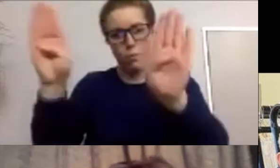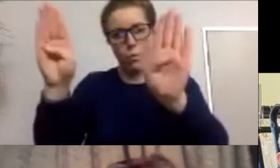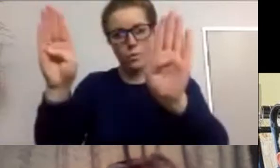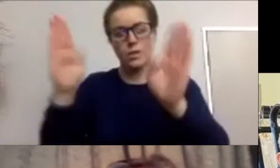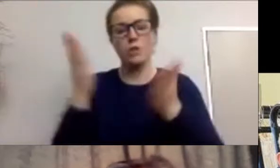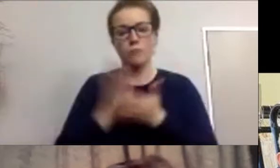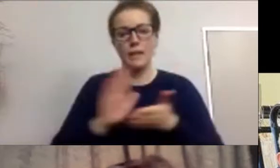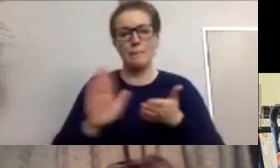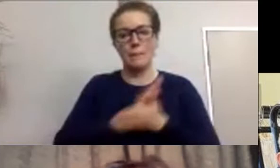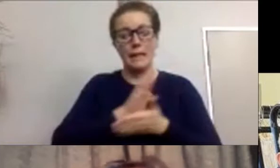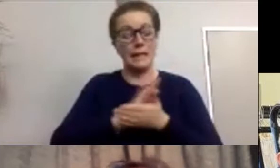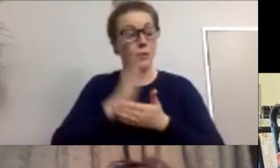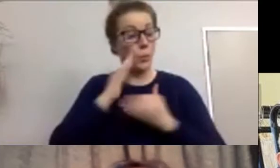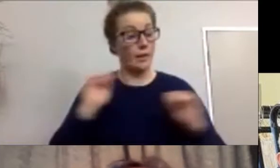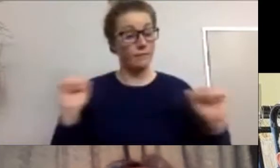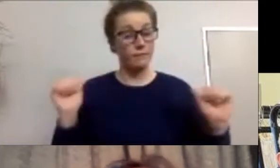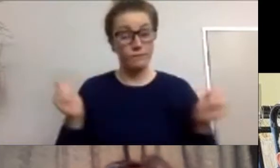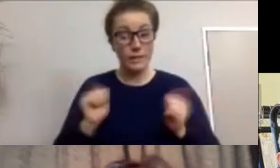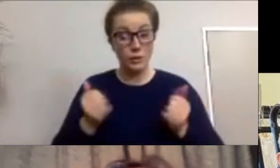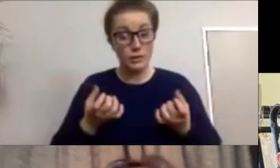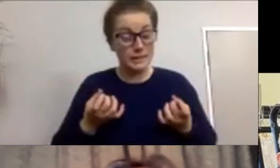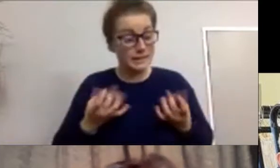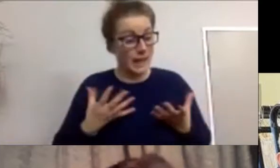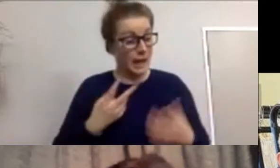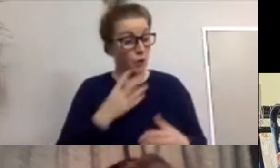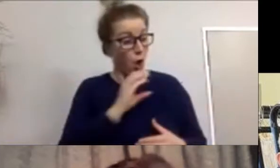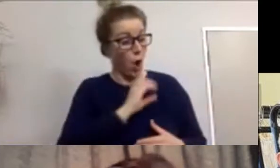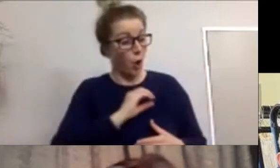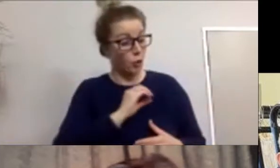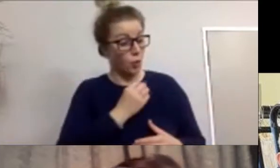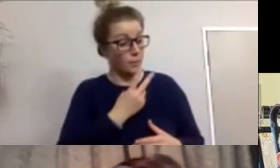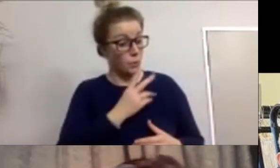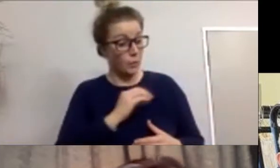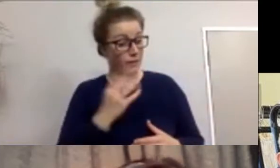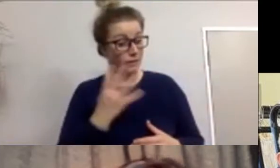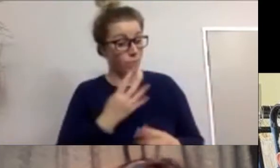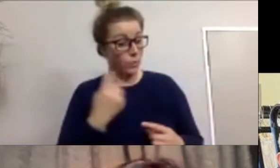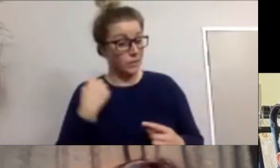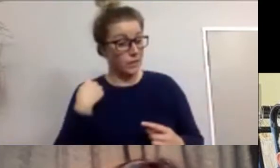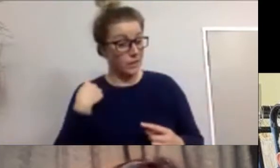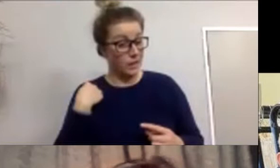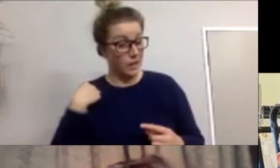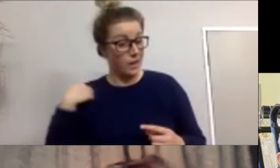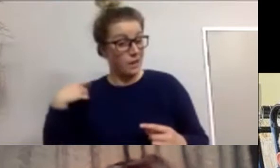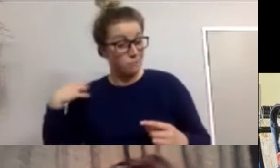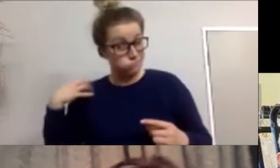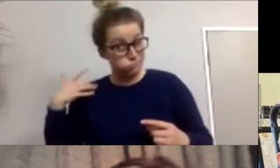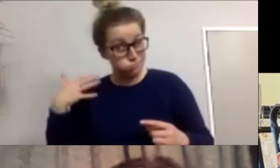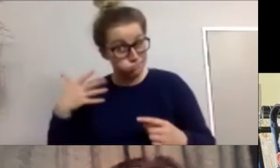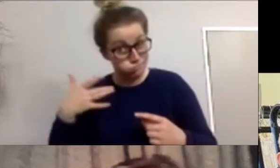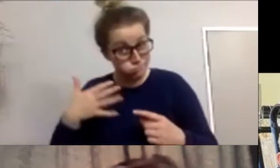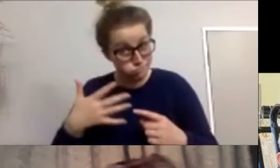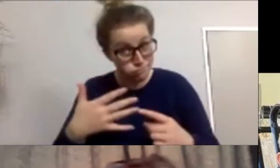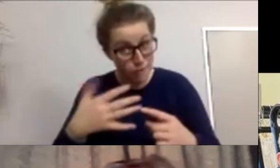starting the ball rolling in October 2014, in June 2017 the Royal New